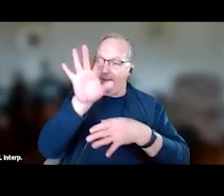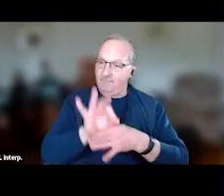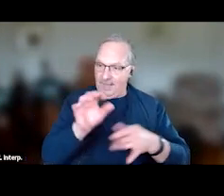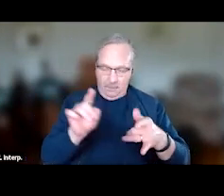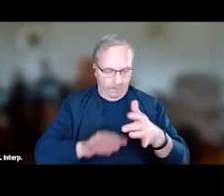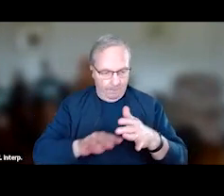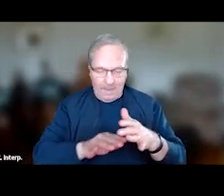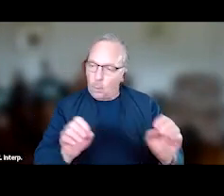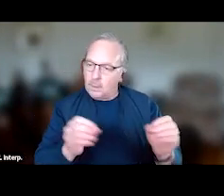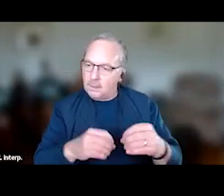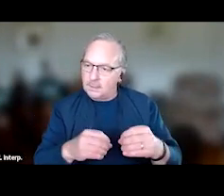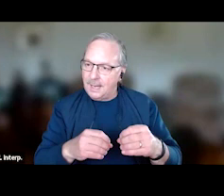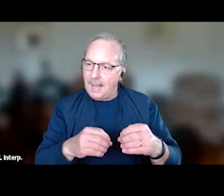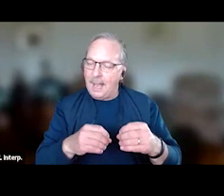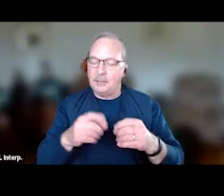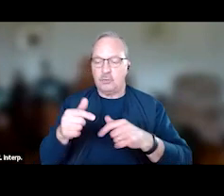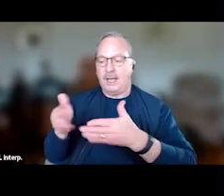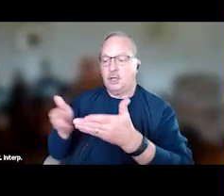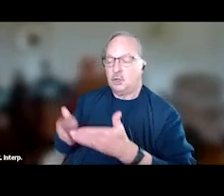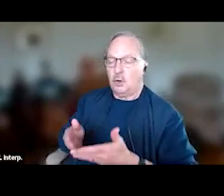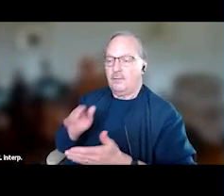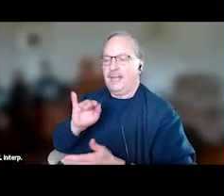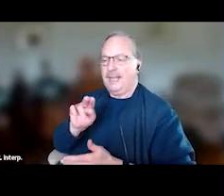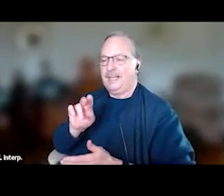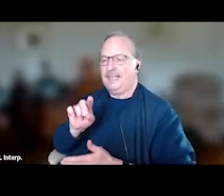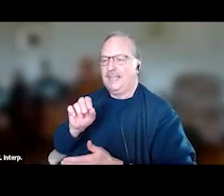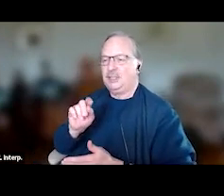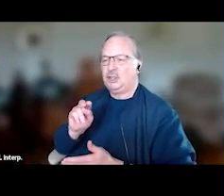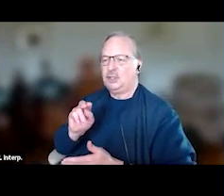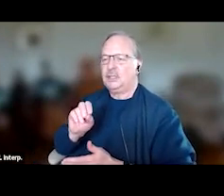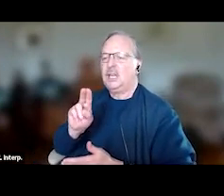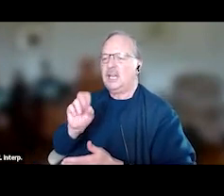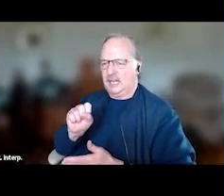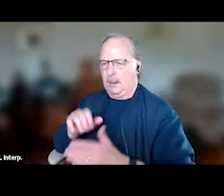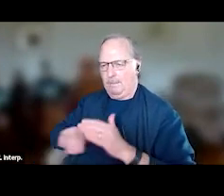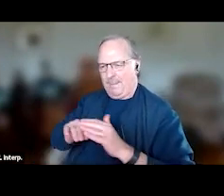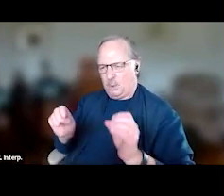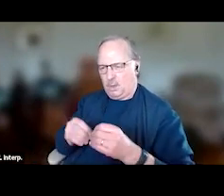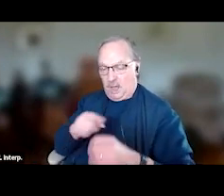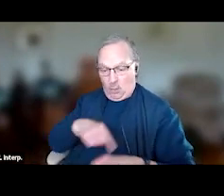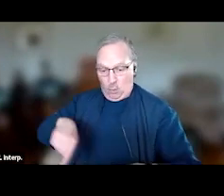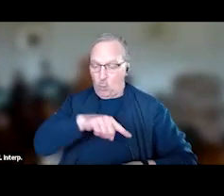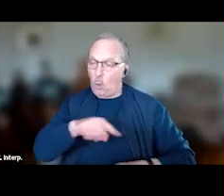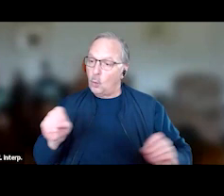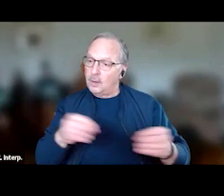and Tribal-serving Indigenous-based organizations. These organizations have a tremendous impact